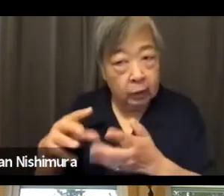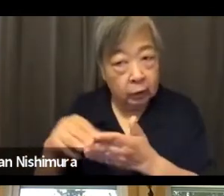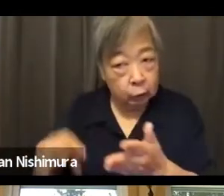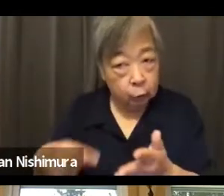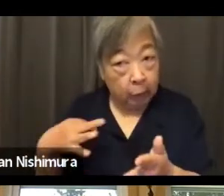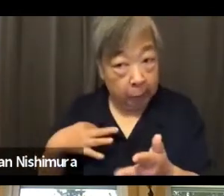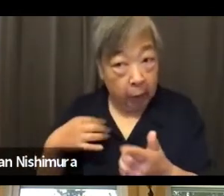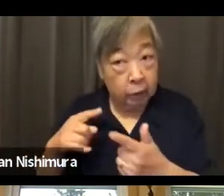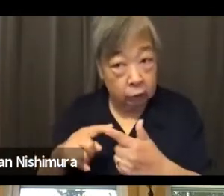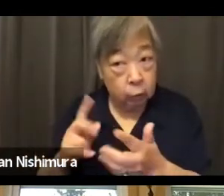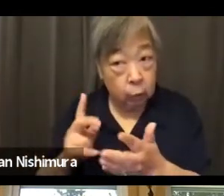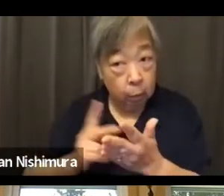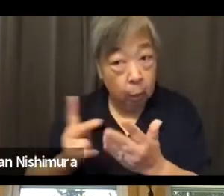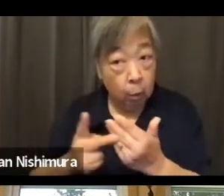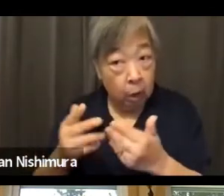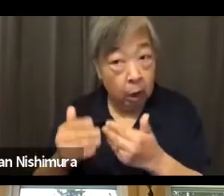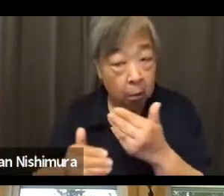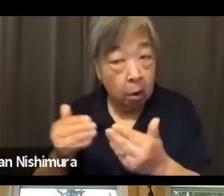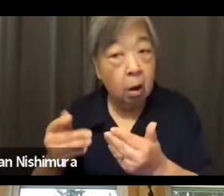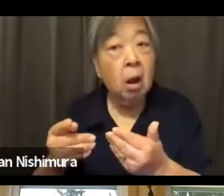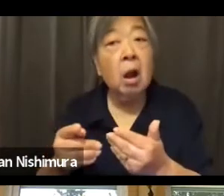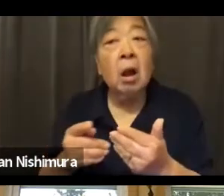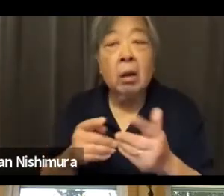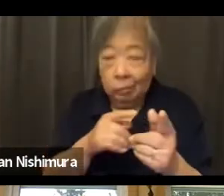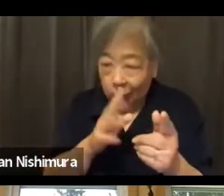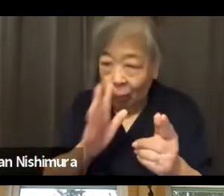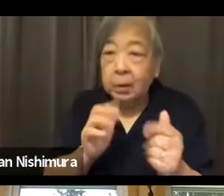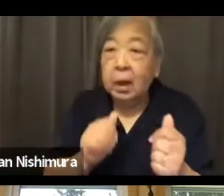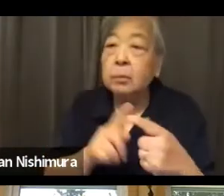will be able to provide the accommodation.